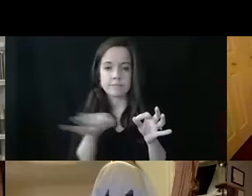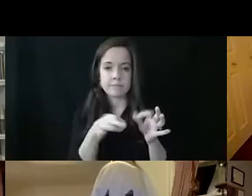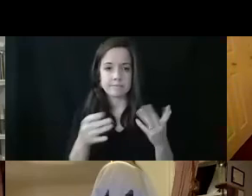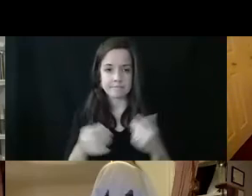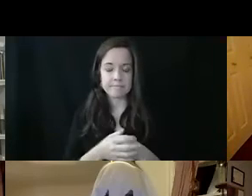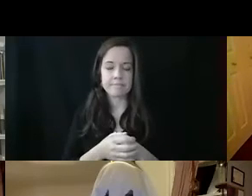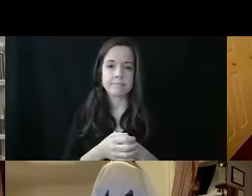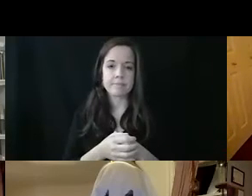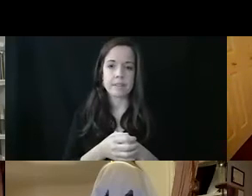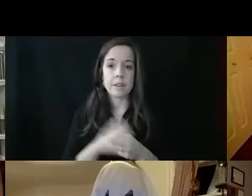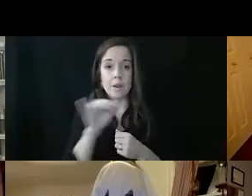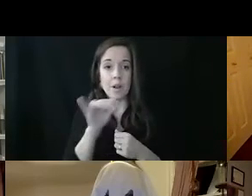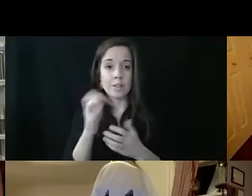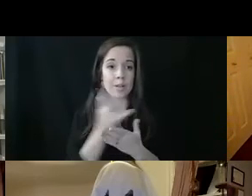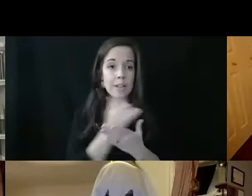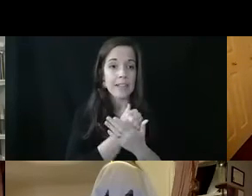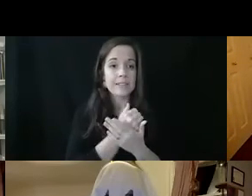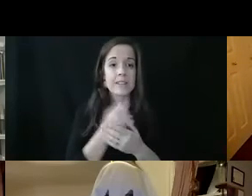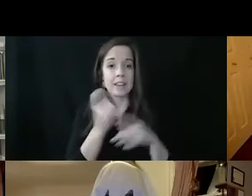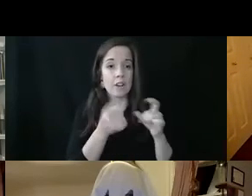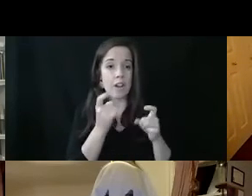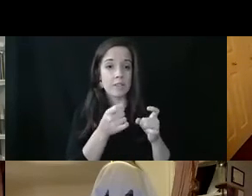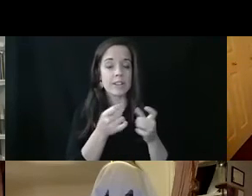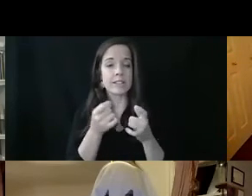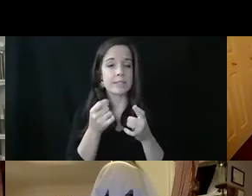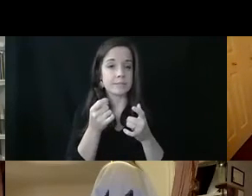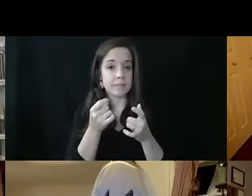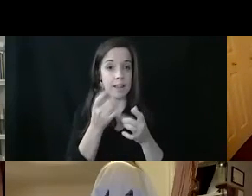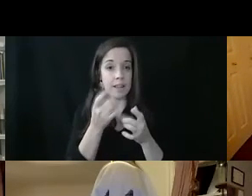We're also collecting and offering visual aid materials, which you can find in the